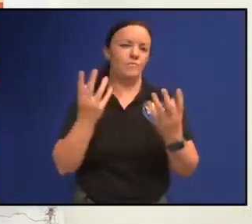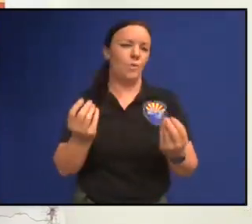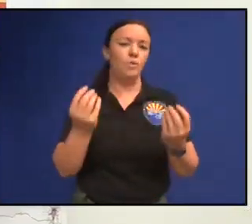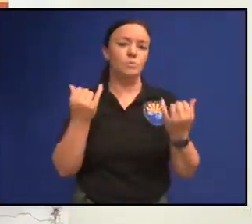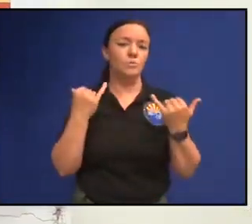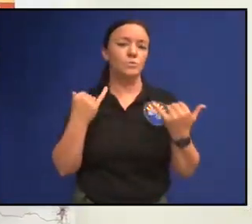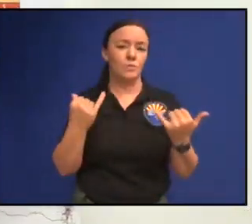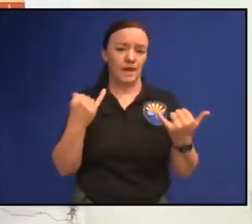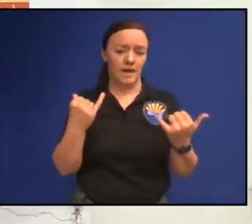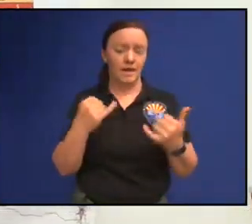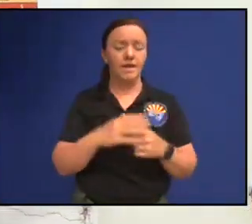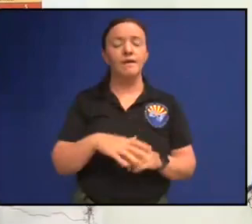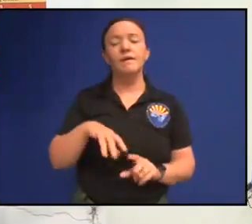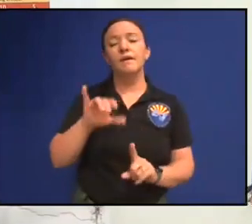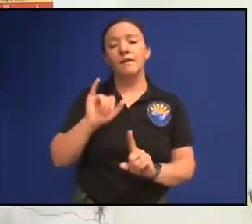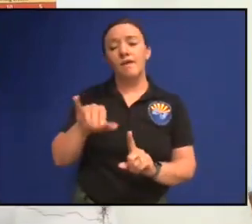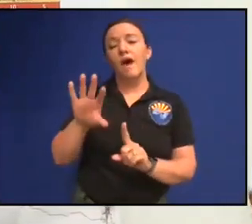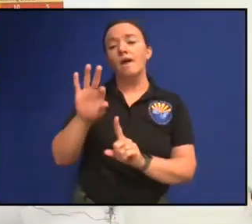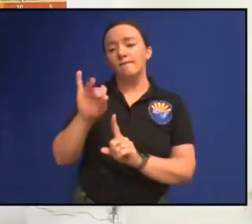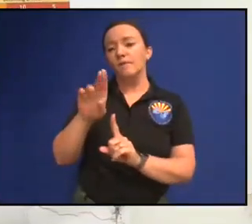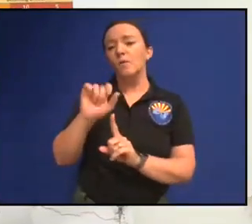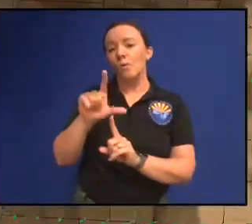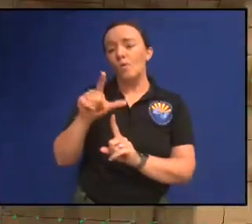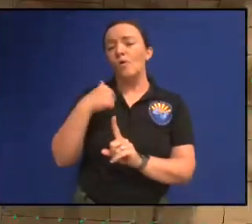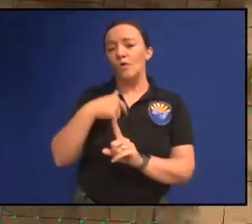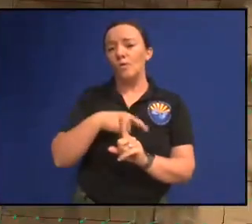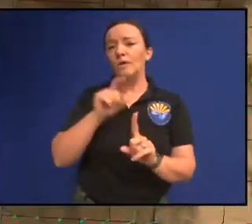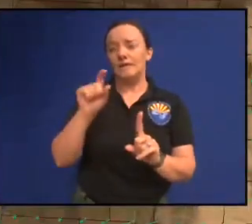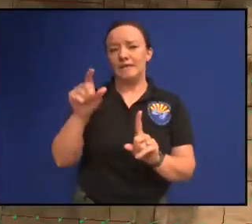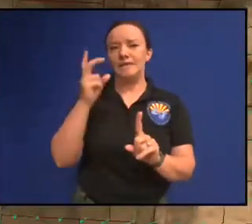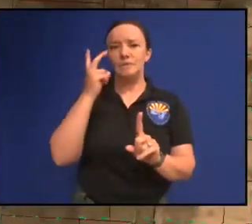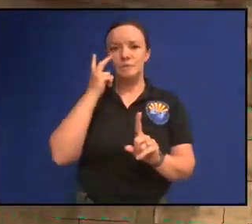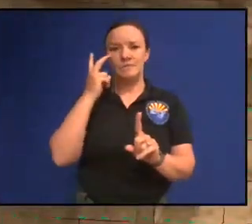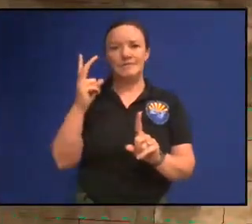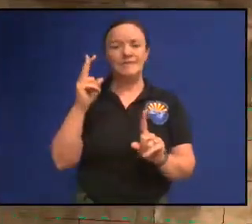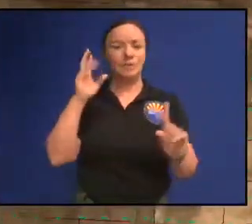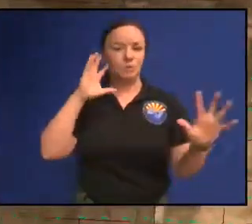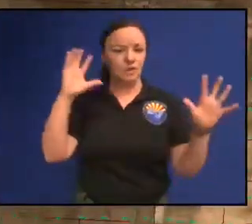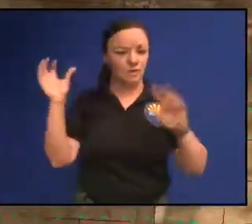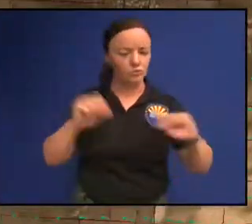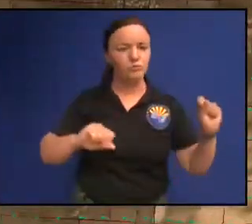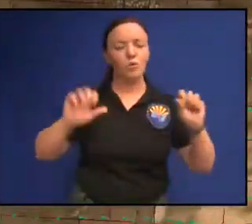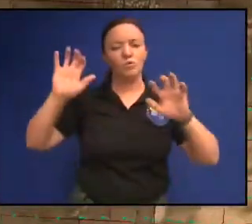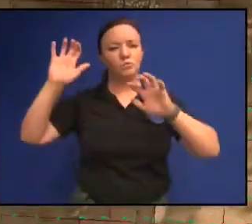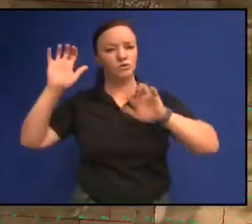AND THUNDERSTORMS ACROSS THE REGION HERE AND WEST. YOU KNOW, YESTERDAYS WE SAW THEM JUST TO OUR EAST, BUT